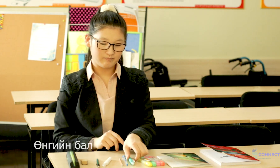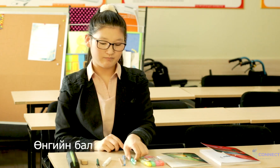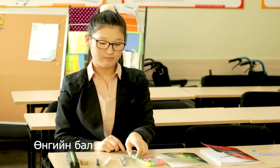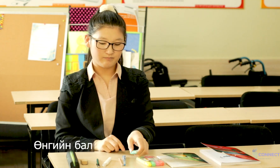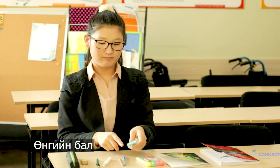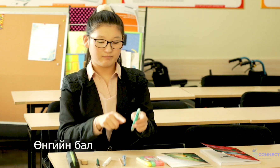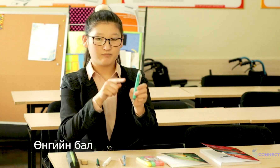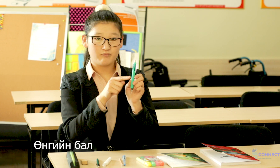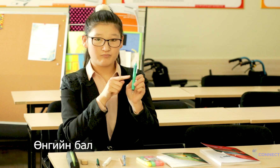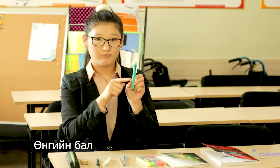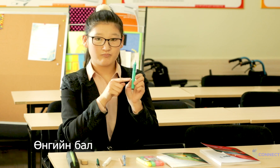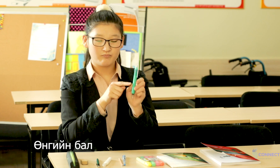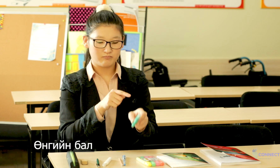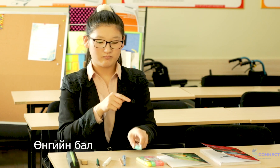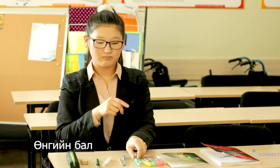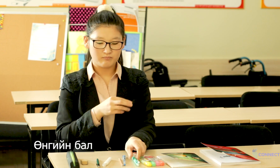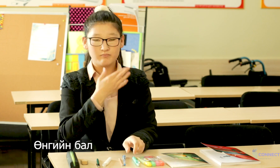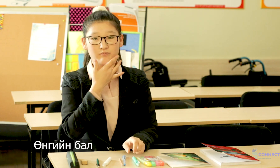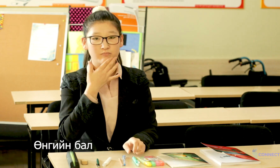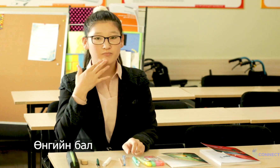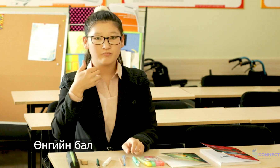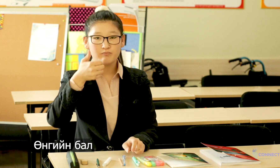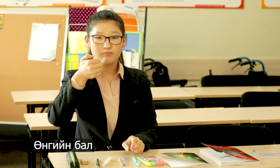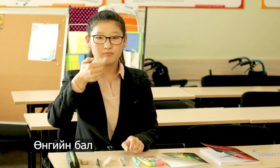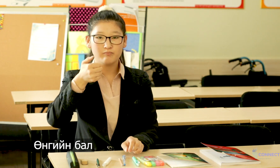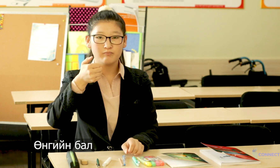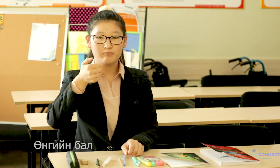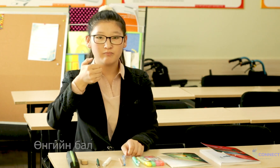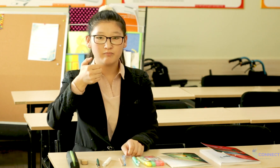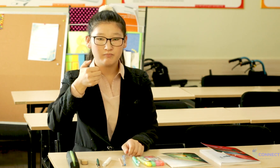color pens